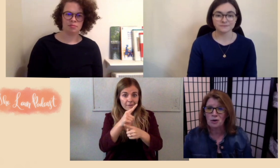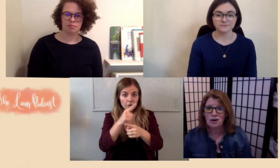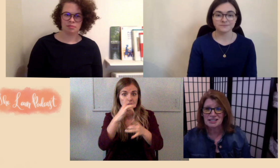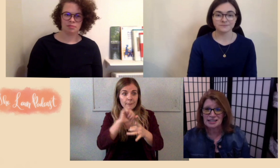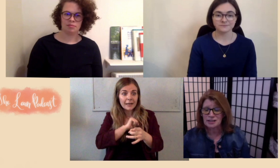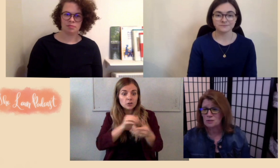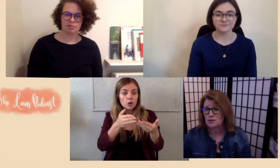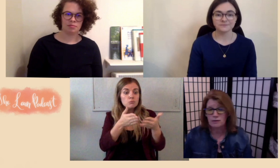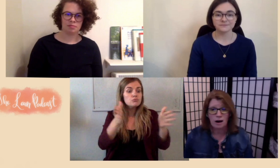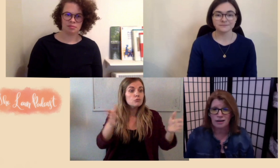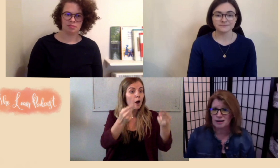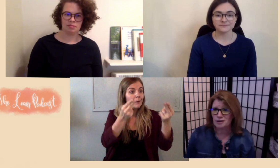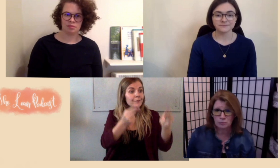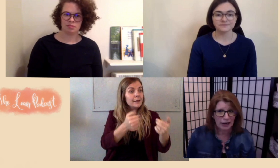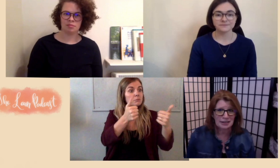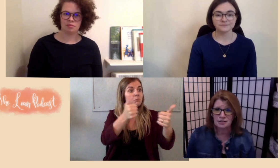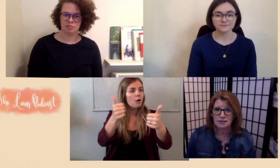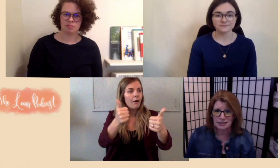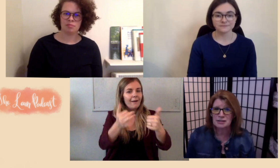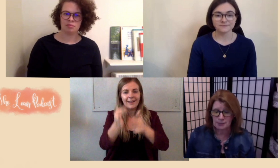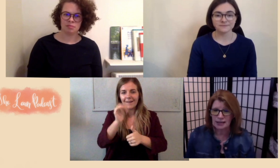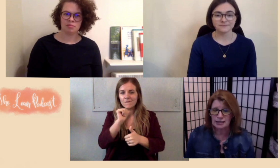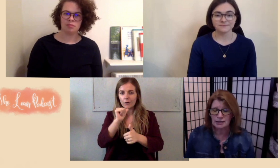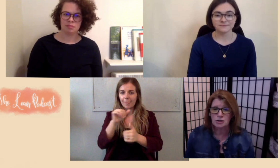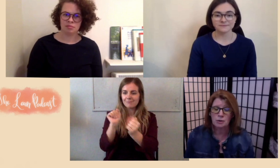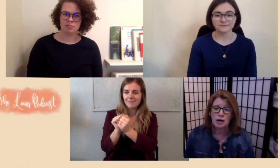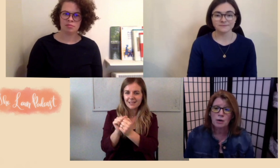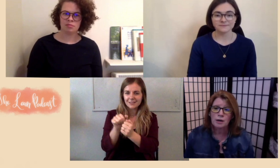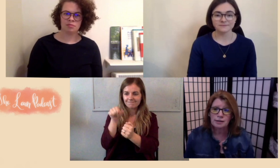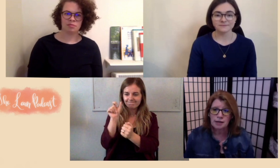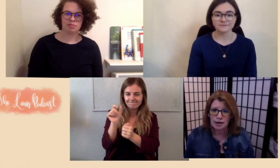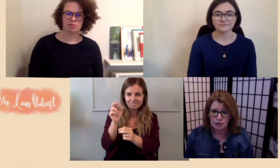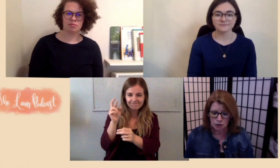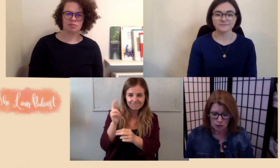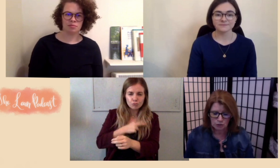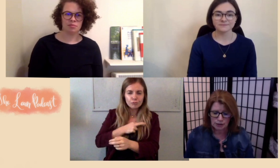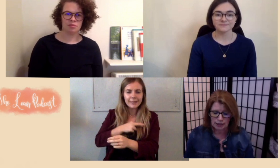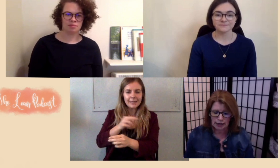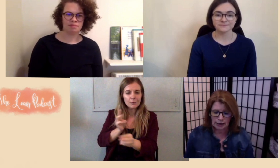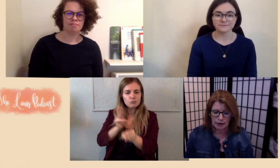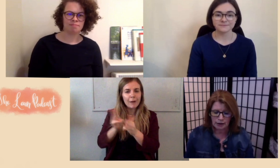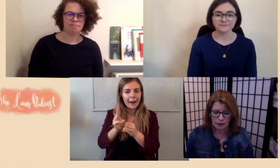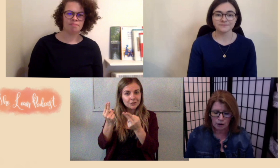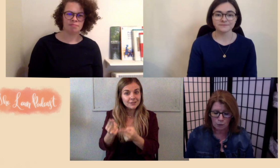And so we decided to host a webinar and really sort of stand in the background as the host,